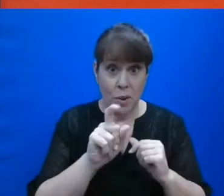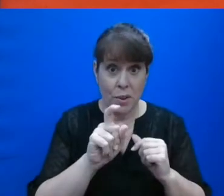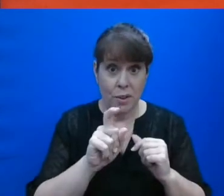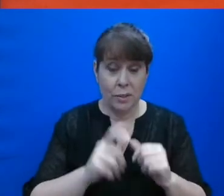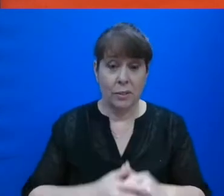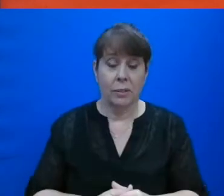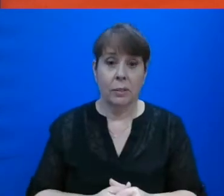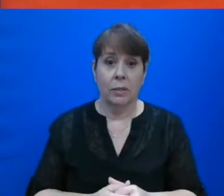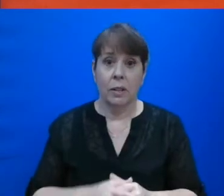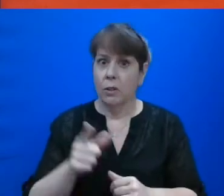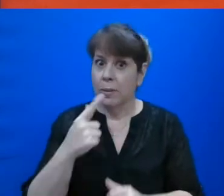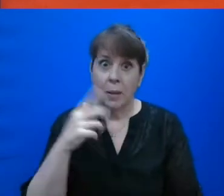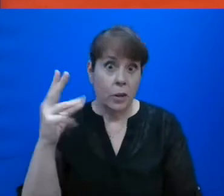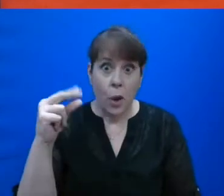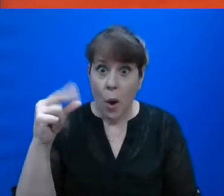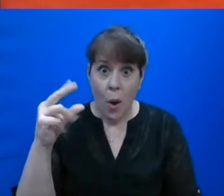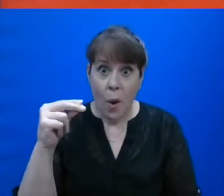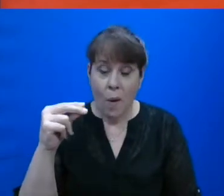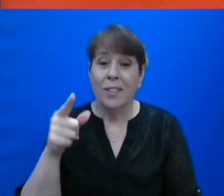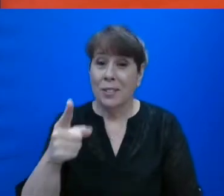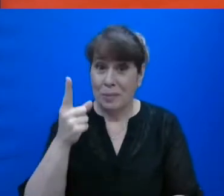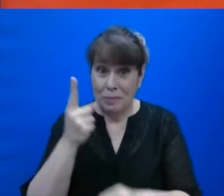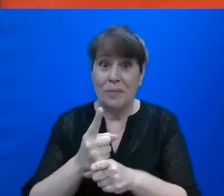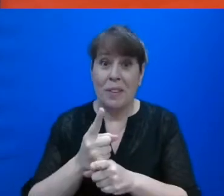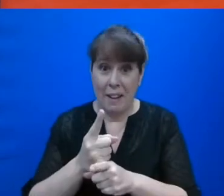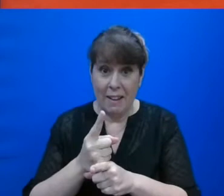I HEARD YOU SAY NO, AND YOU'RE RIGHT. THE ANSWER